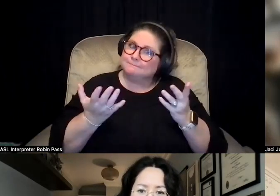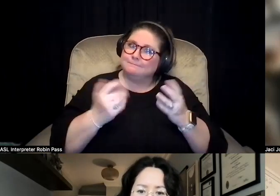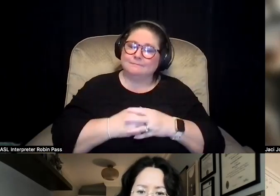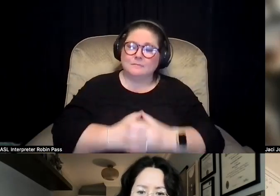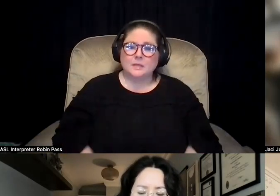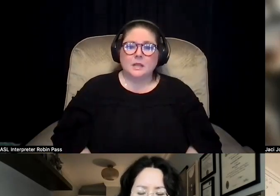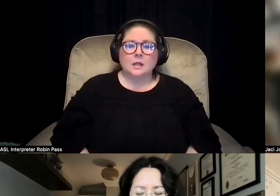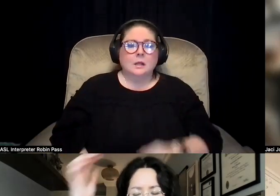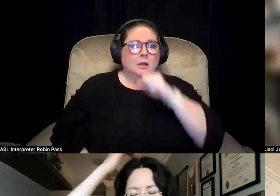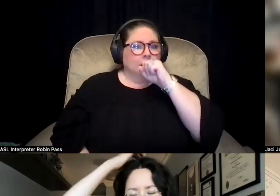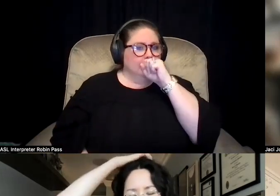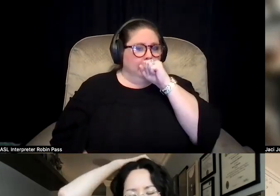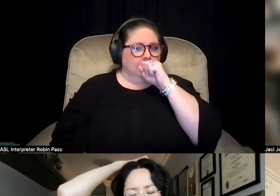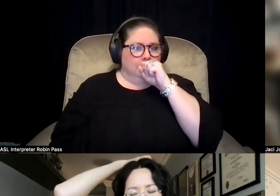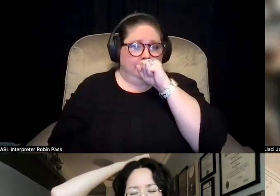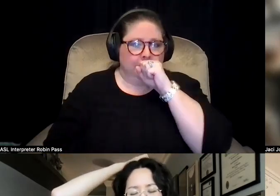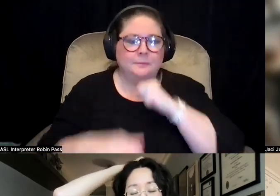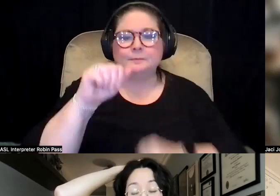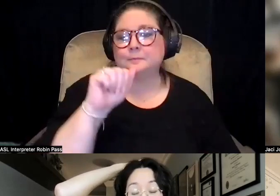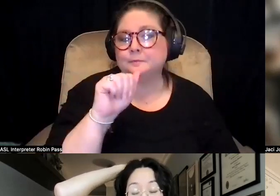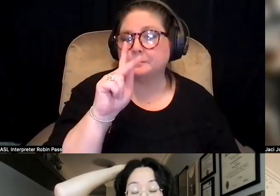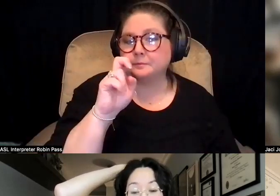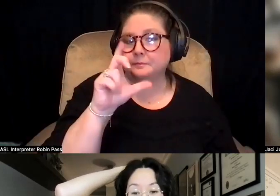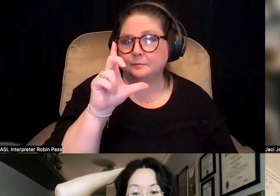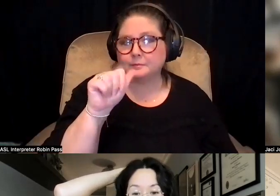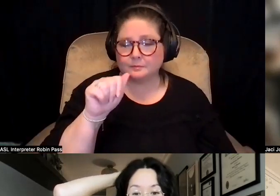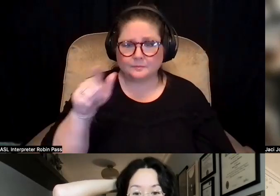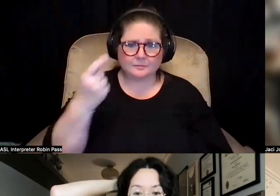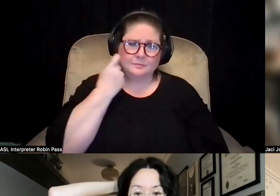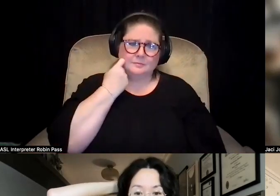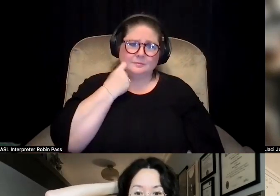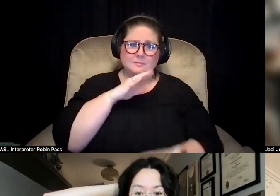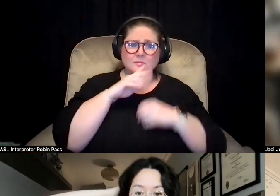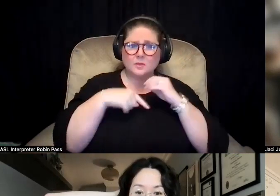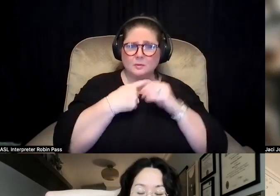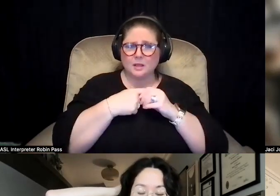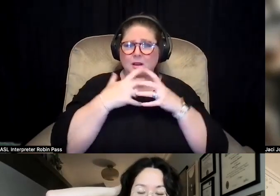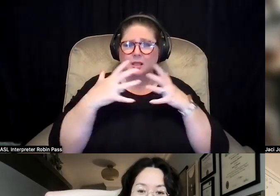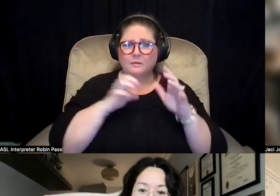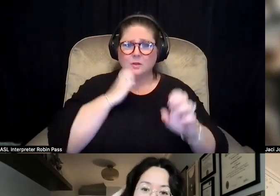jackie akilah just talked about a lot of emotions that can come up in the classroom what advice do